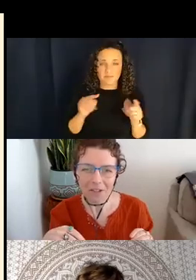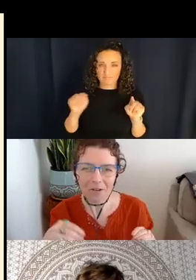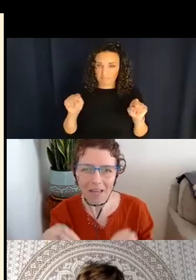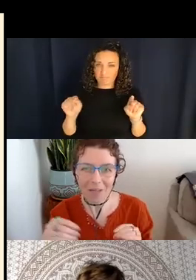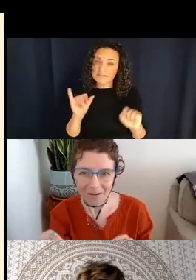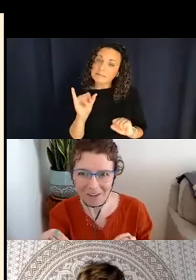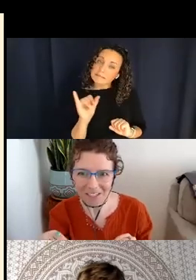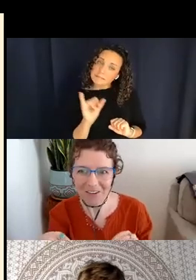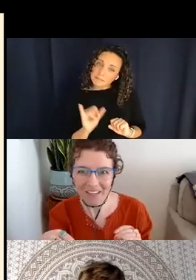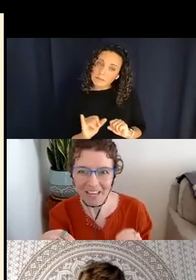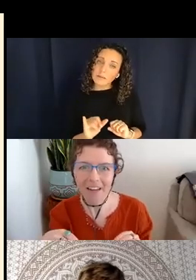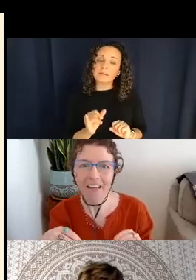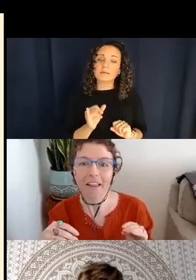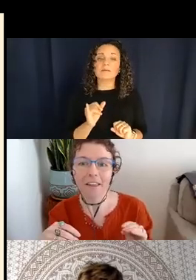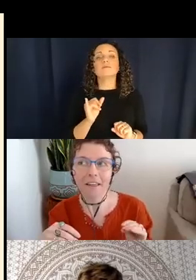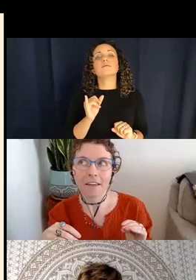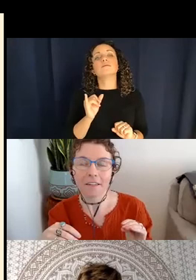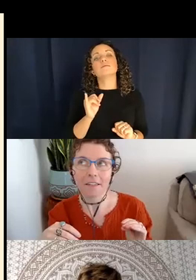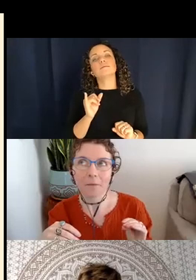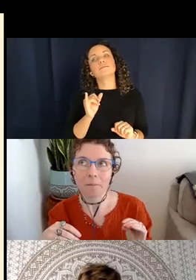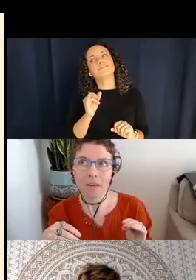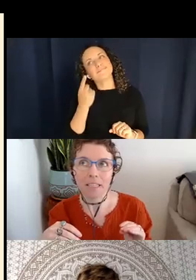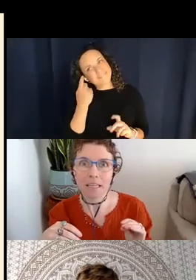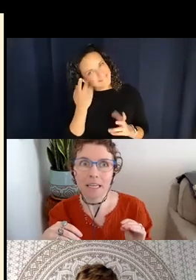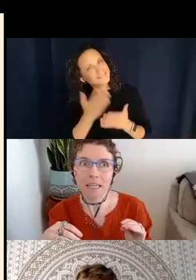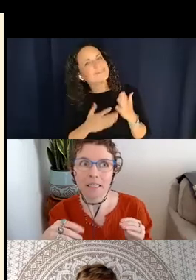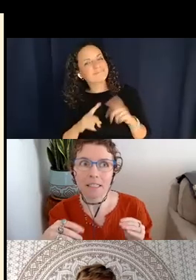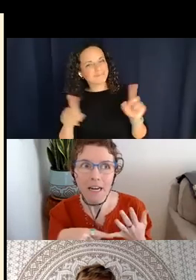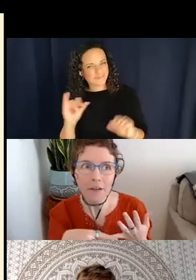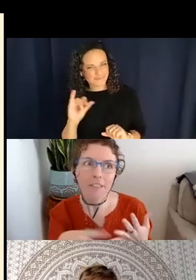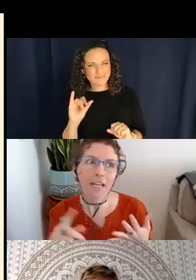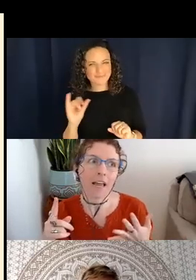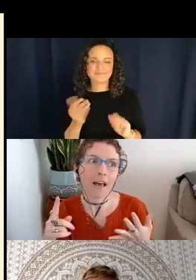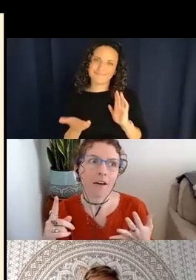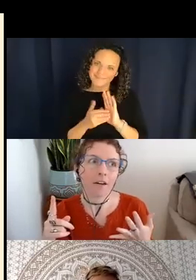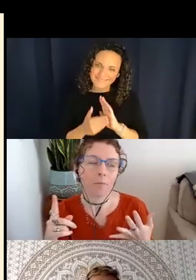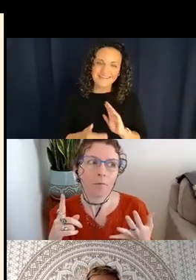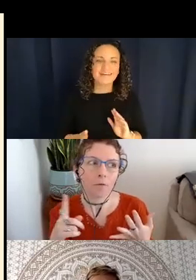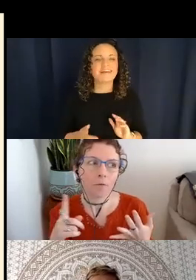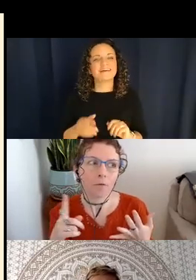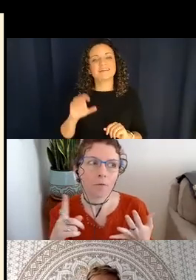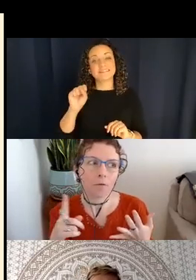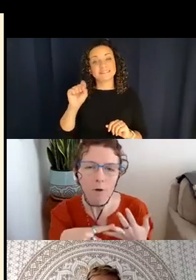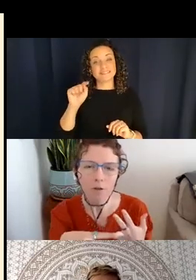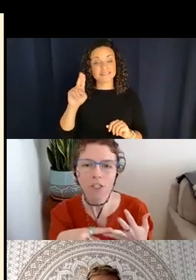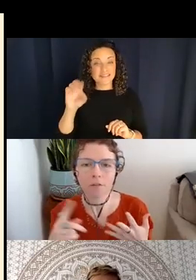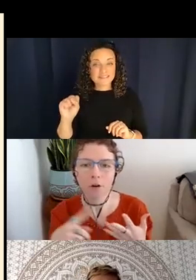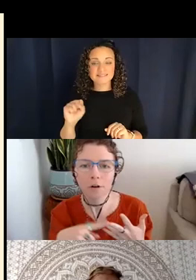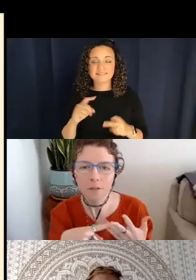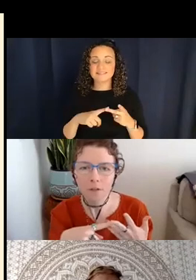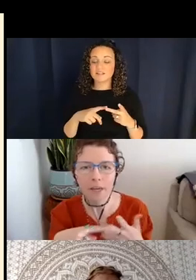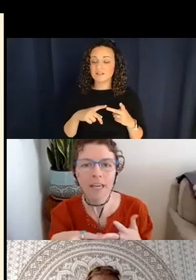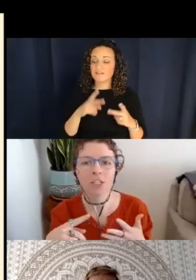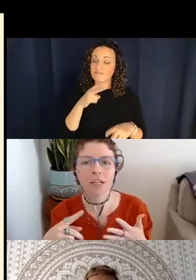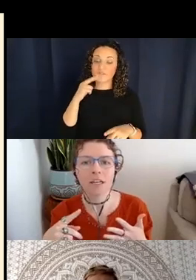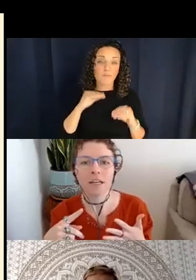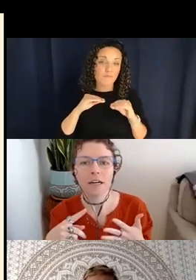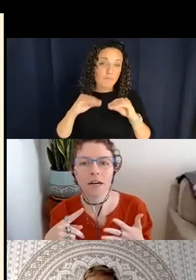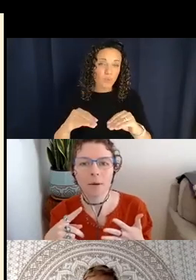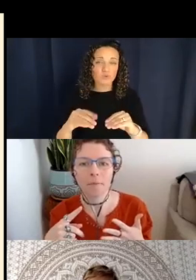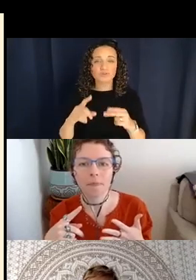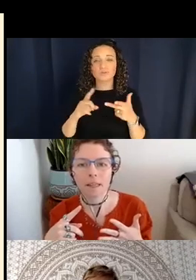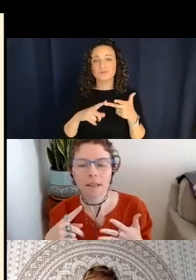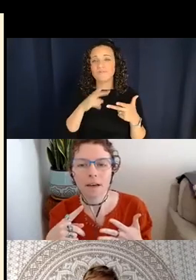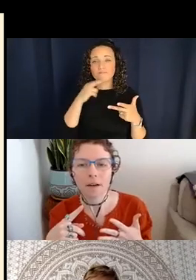So again the basically statives and verbs of motion, verbs of location, verbs of handling, all of